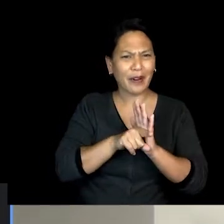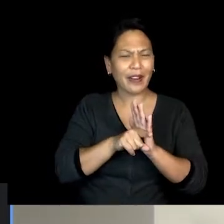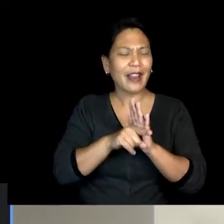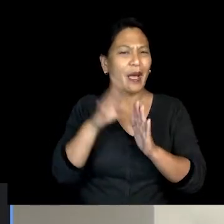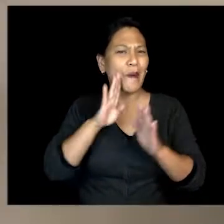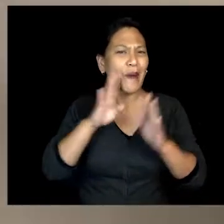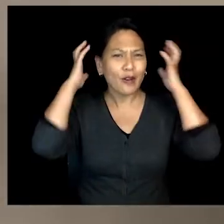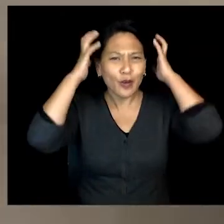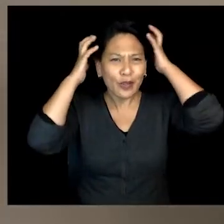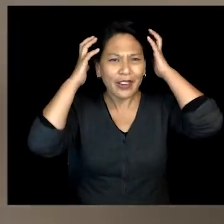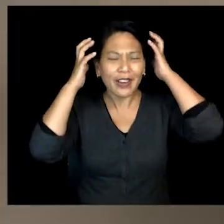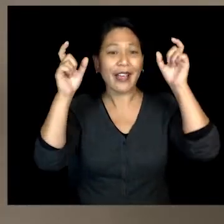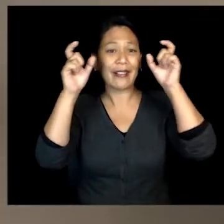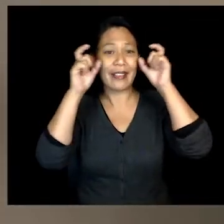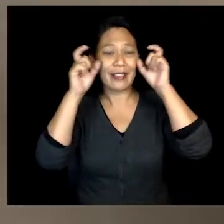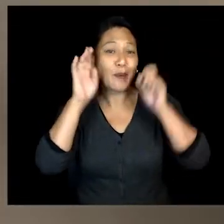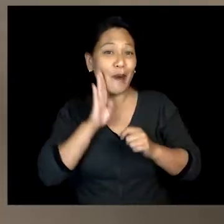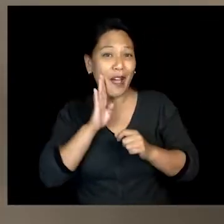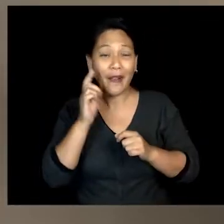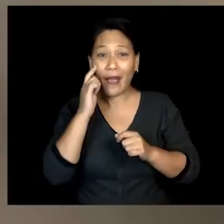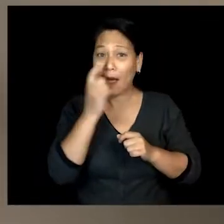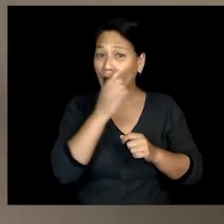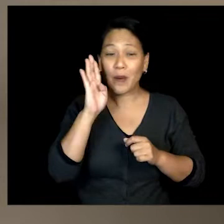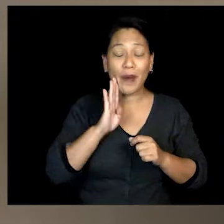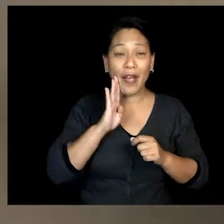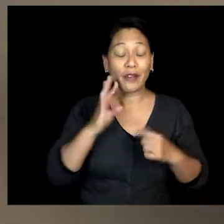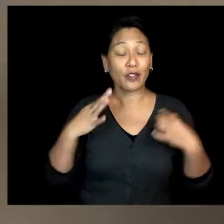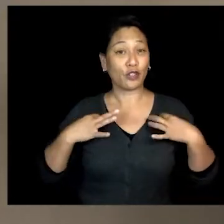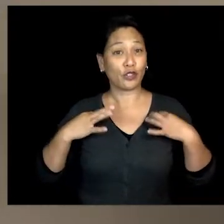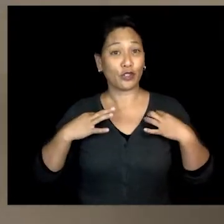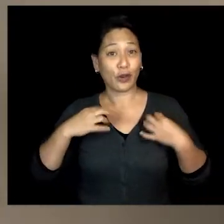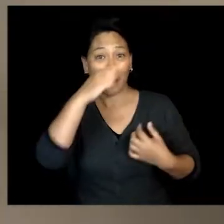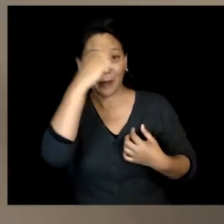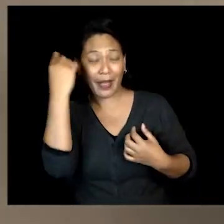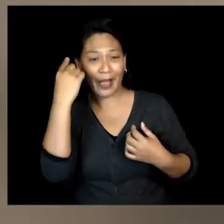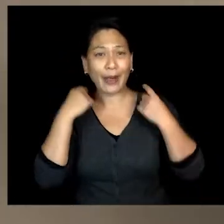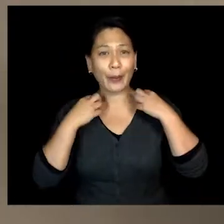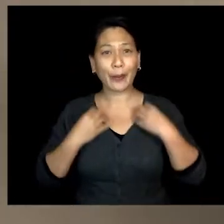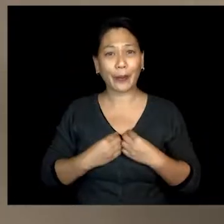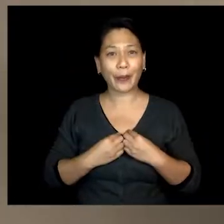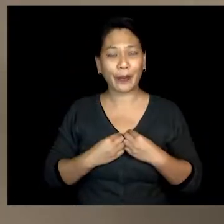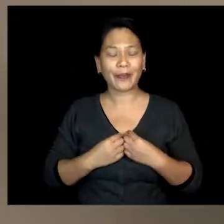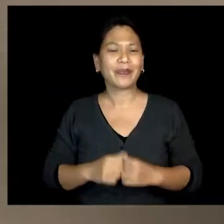I'm wearing my brown glasses with brown eyes. And I'm also wearing a black shirt with a dangly necklace. Behind me you can see the rest